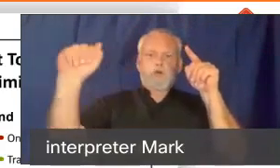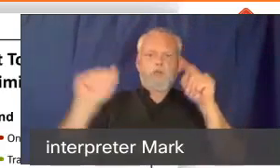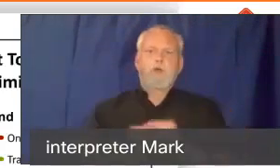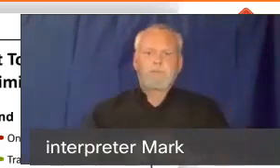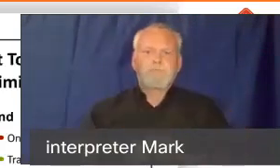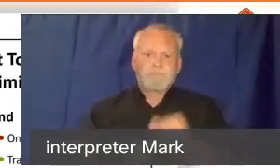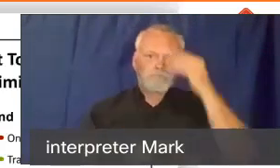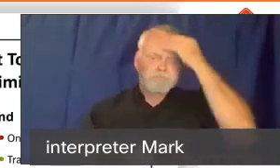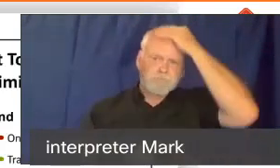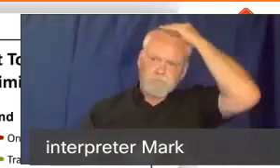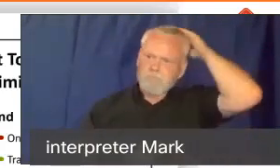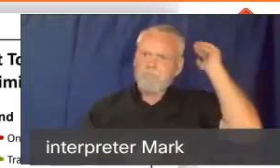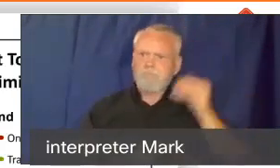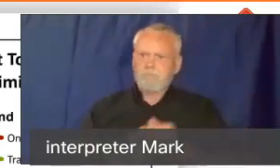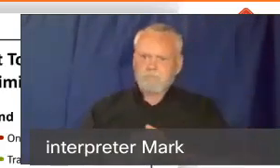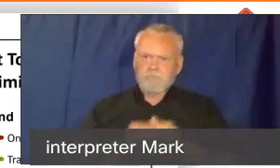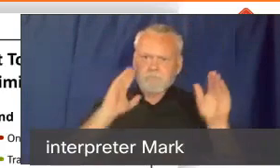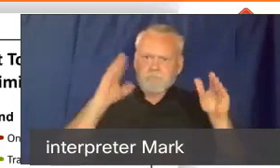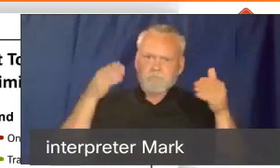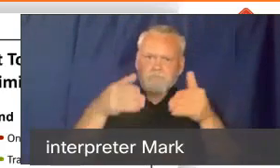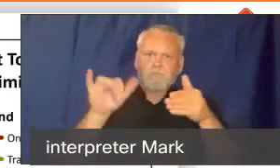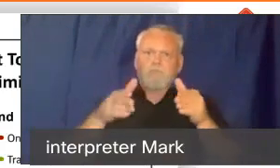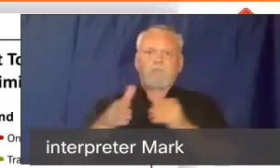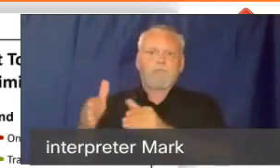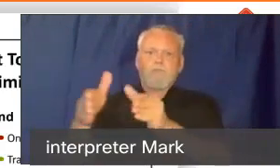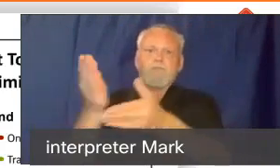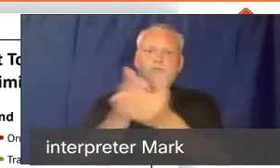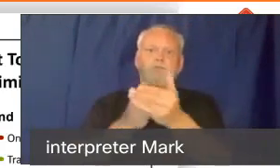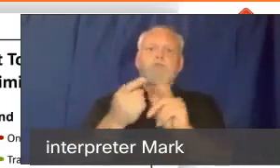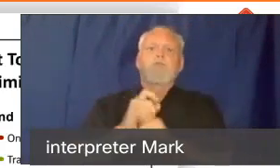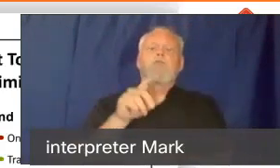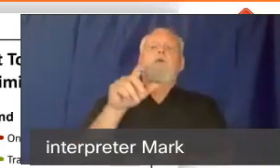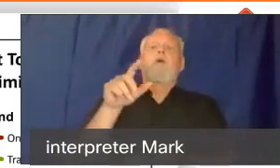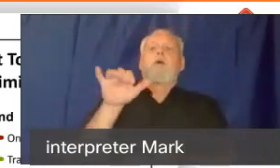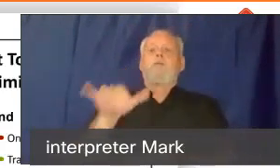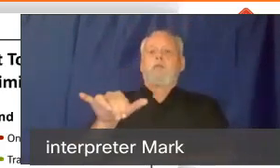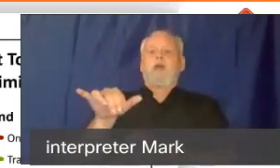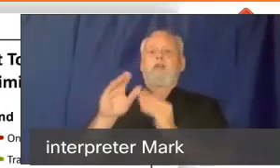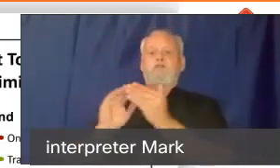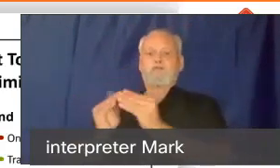So the body focus on trial section for common neighborhoods, so we'll be focusing on.